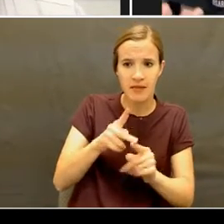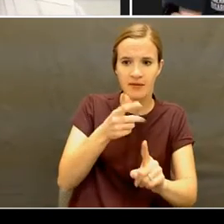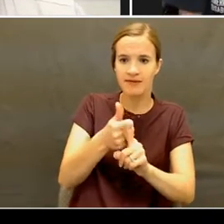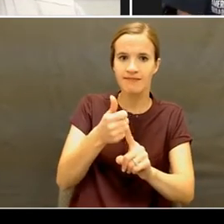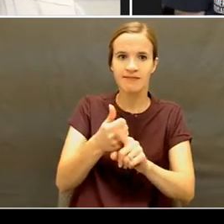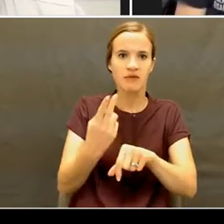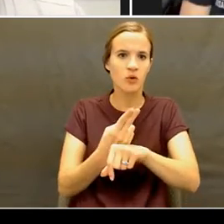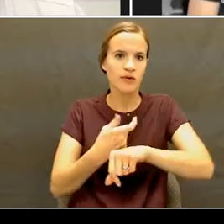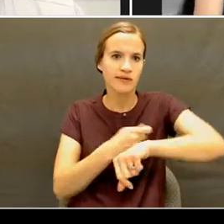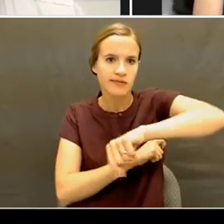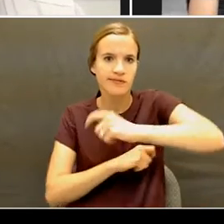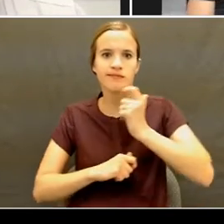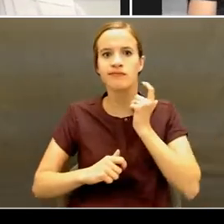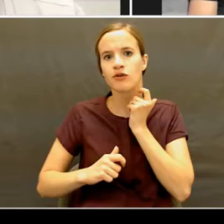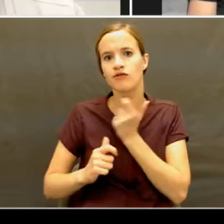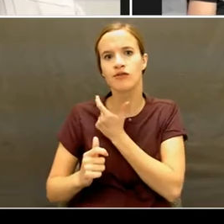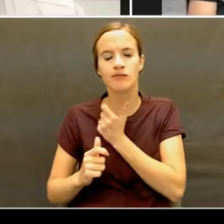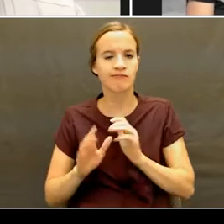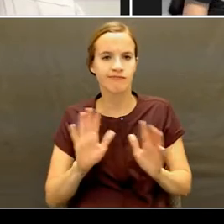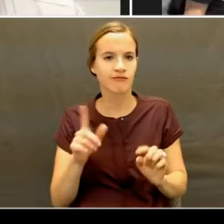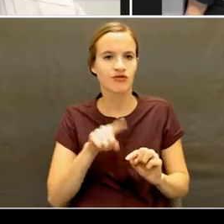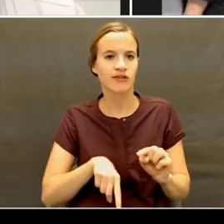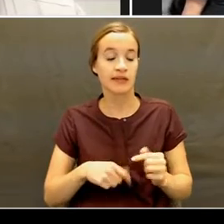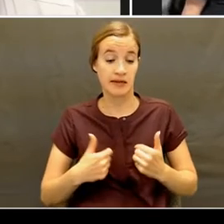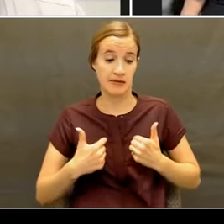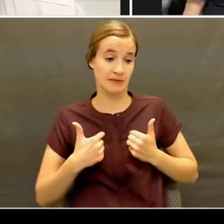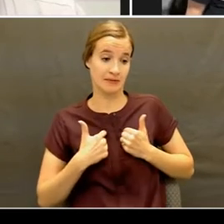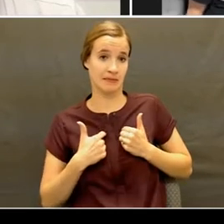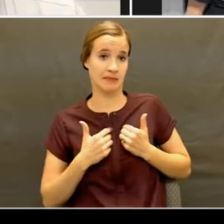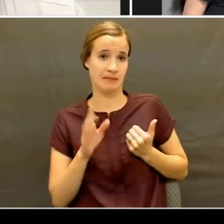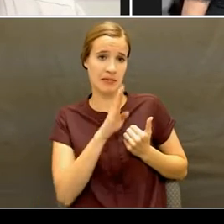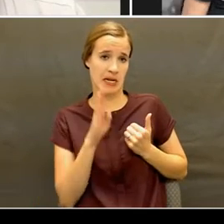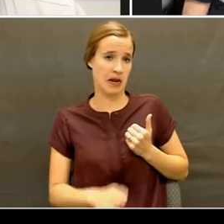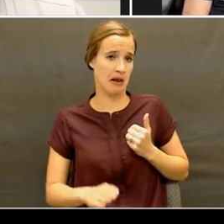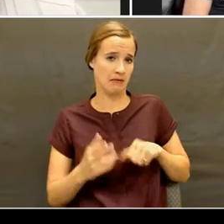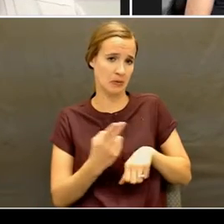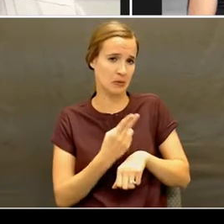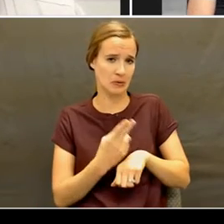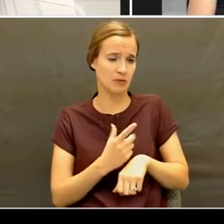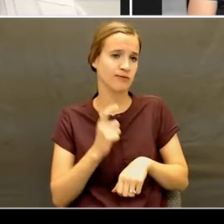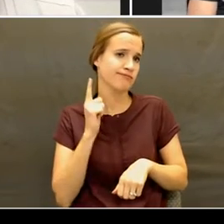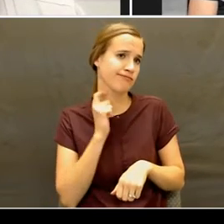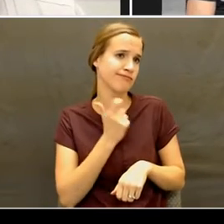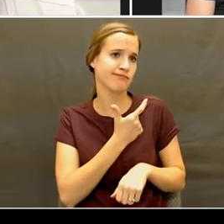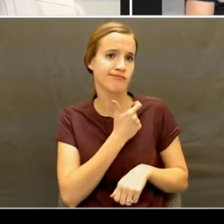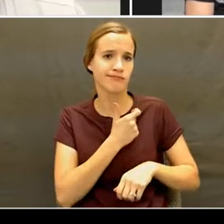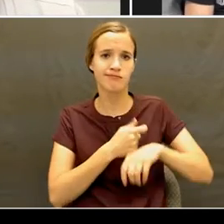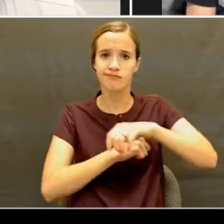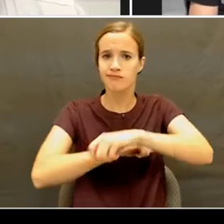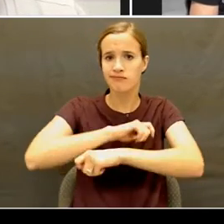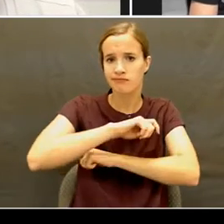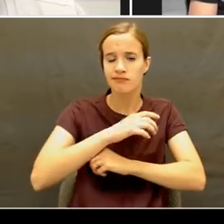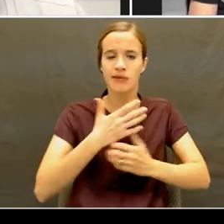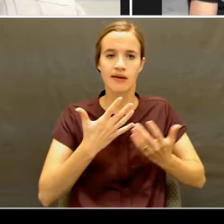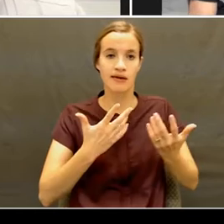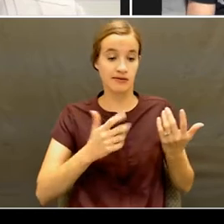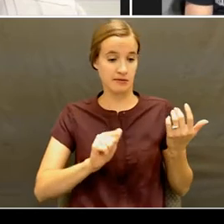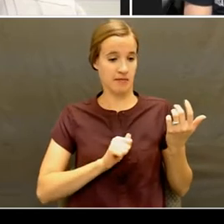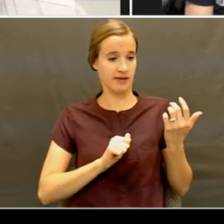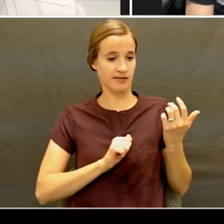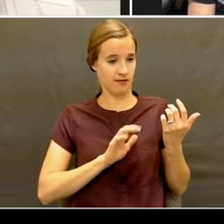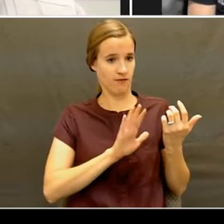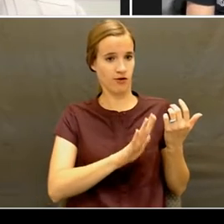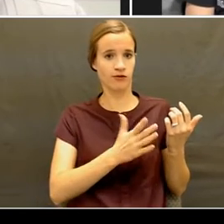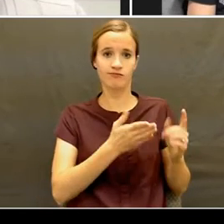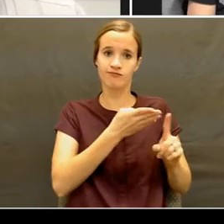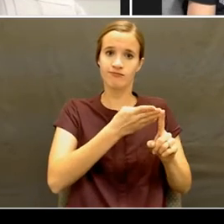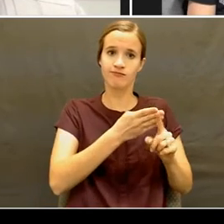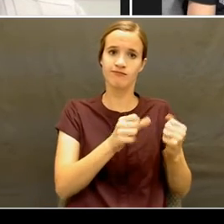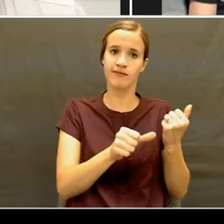have any chemicals on me that way. And so I was touted, you know, for, for an attendant that way.